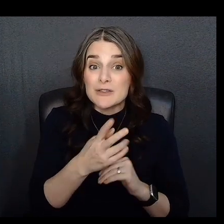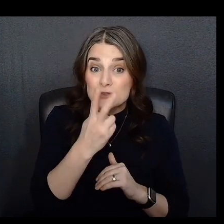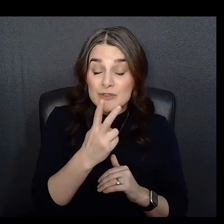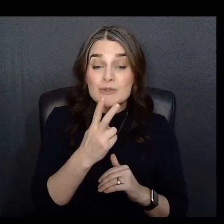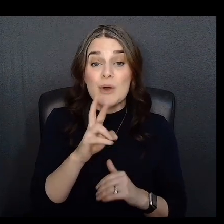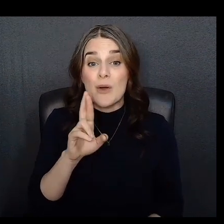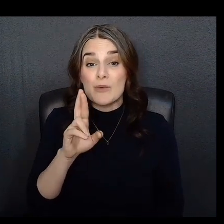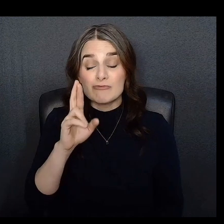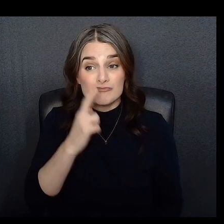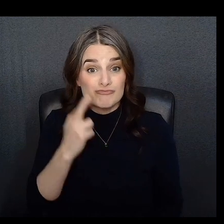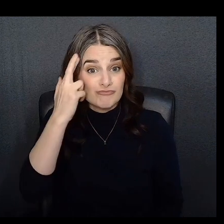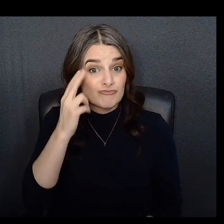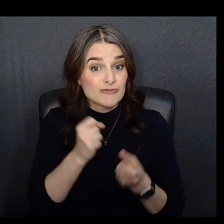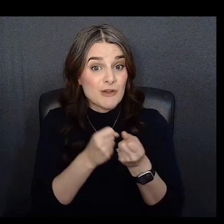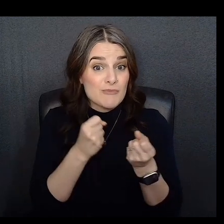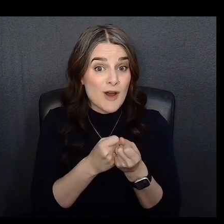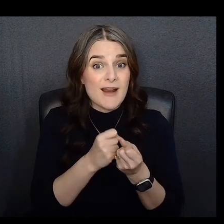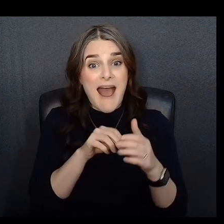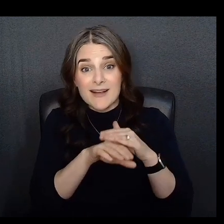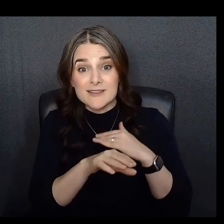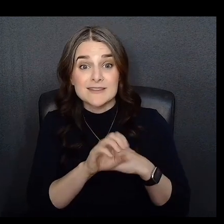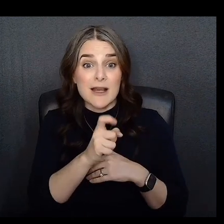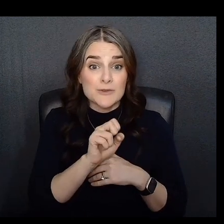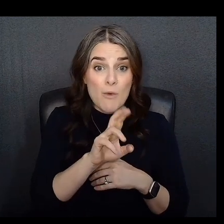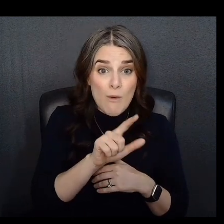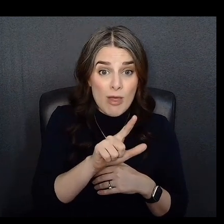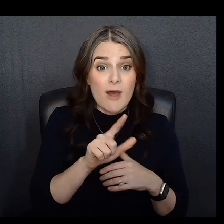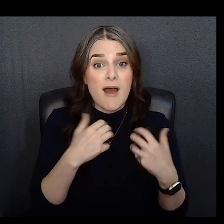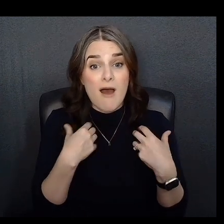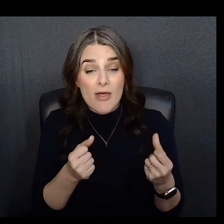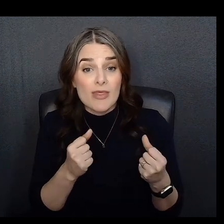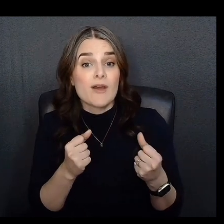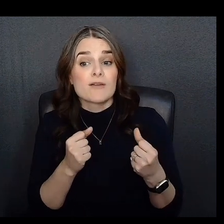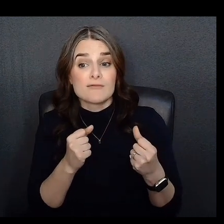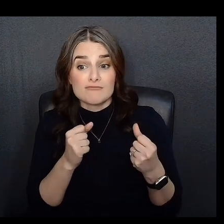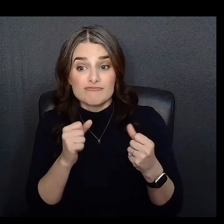to sexual health, intimacy, and/or relationship vocabulary for AAC users.